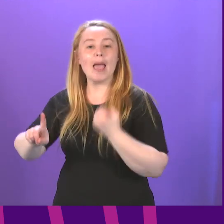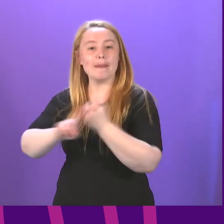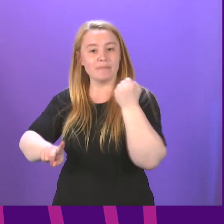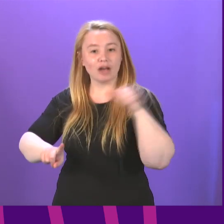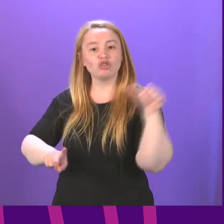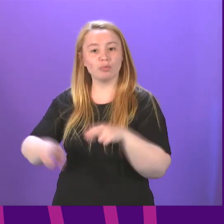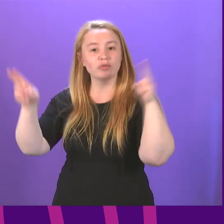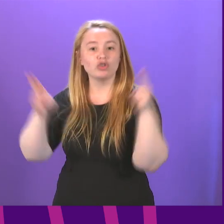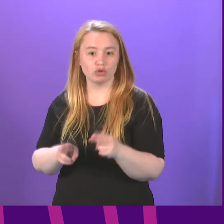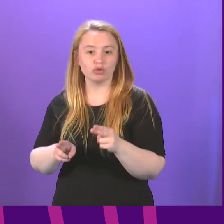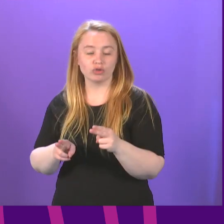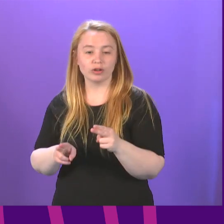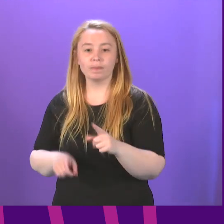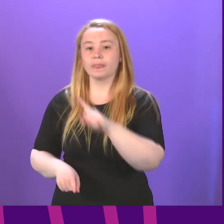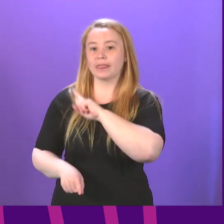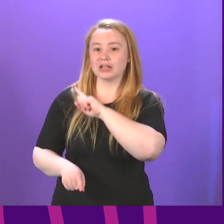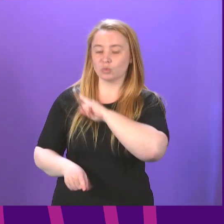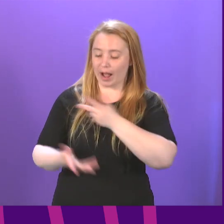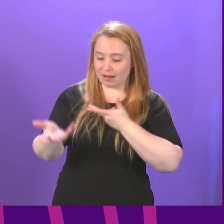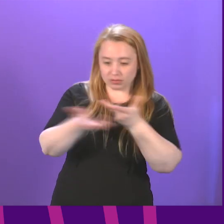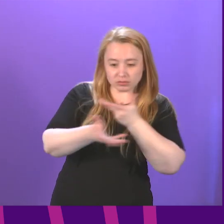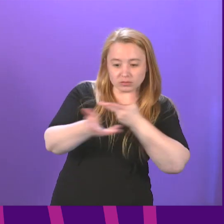That is the basis on which we are having conversations with ExxonMobil.